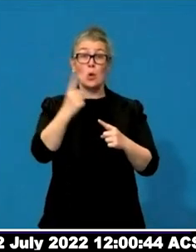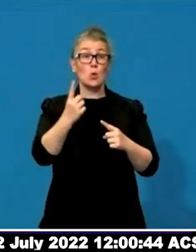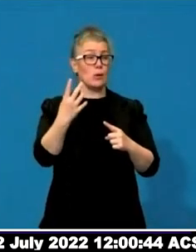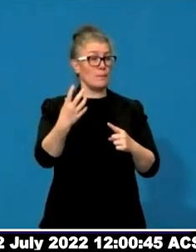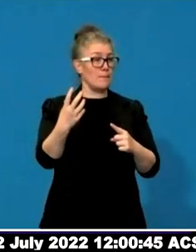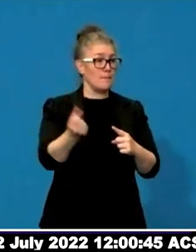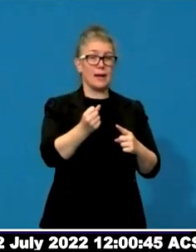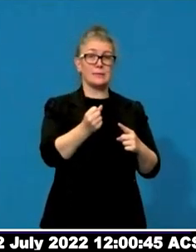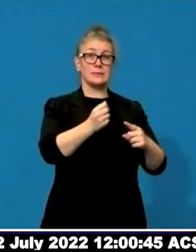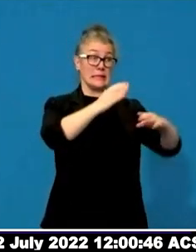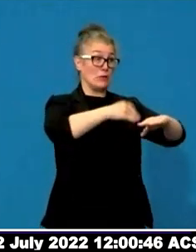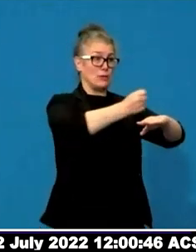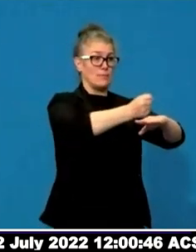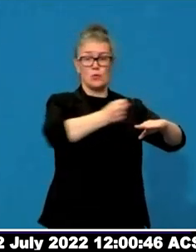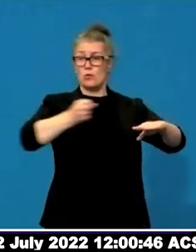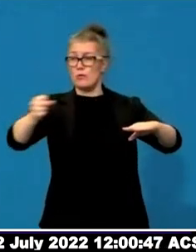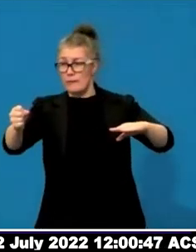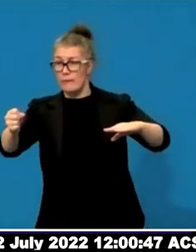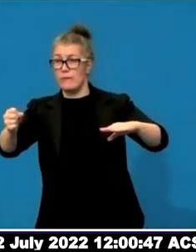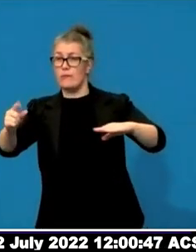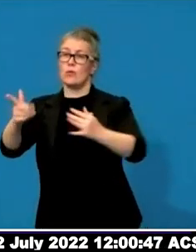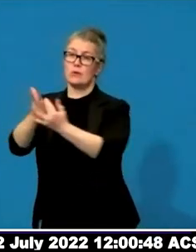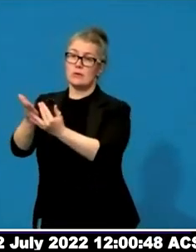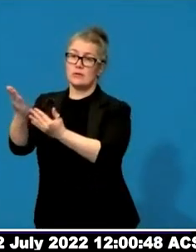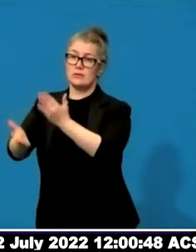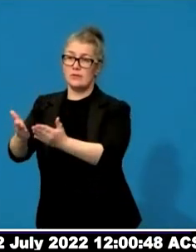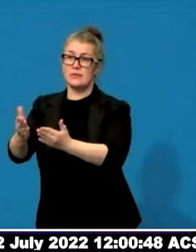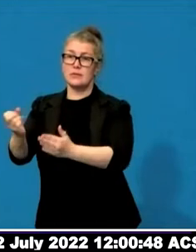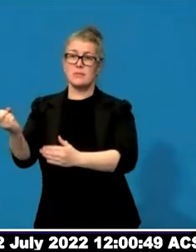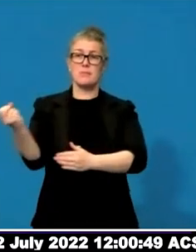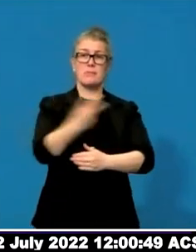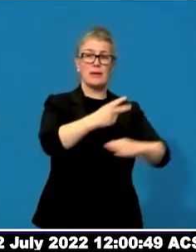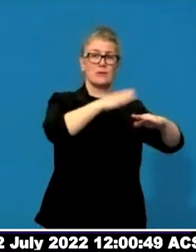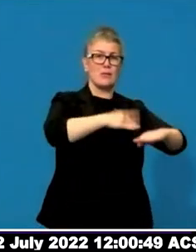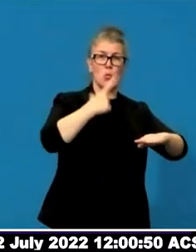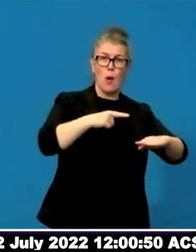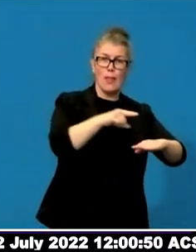Yeah. As I mentioned earlier, unfortunately,